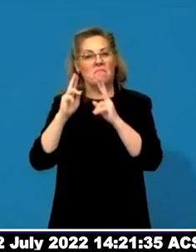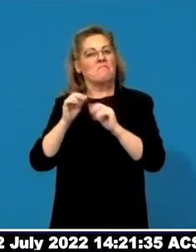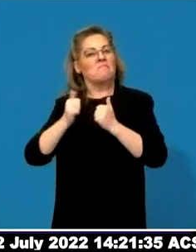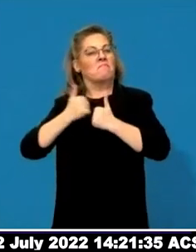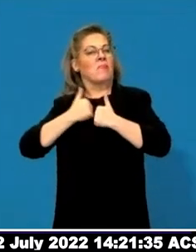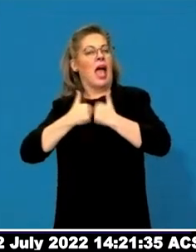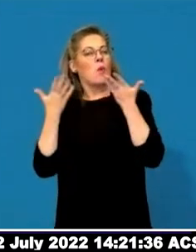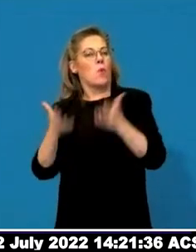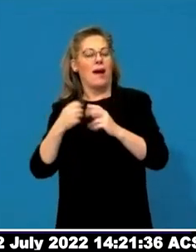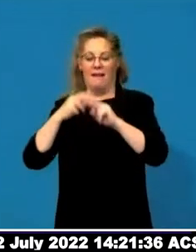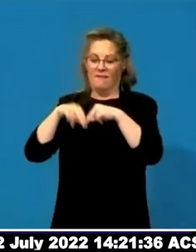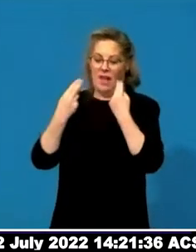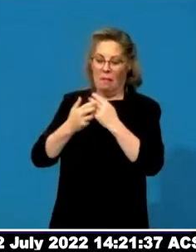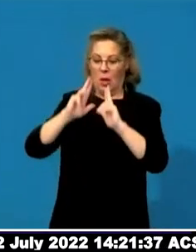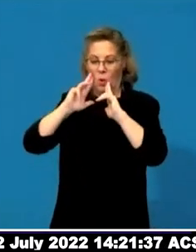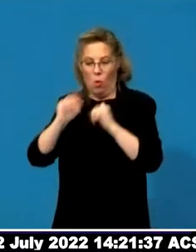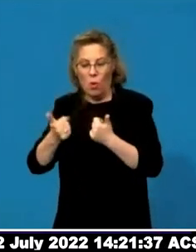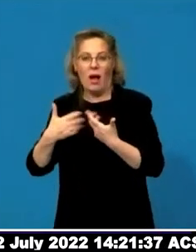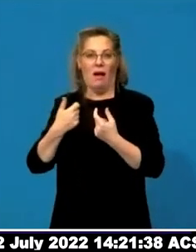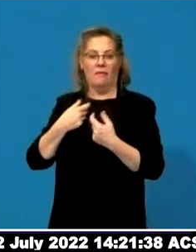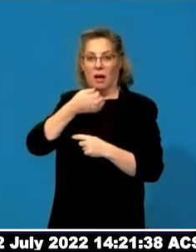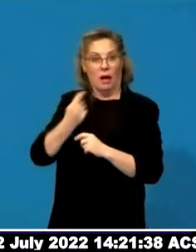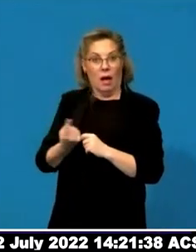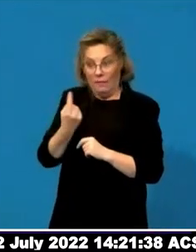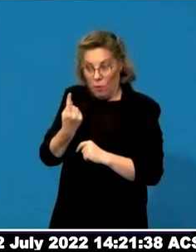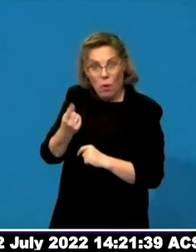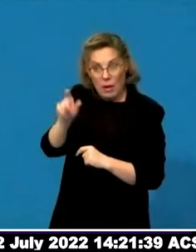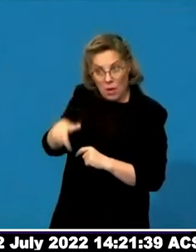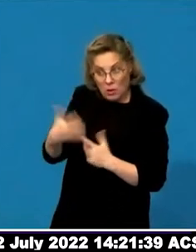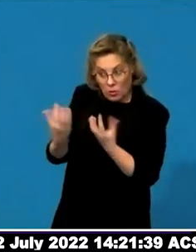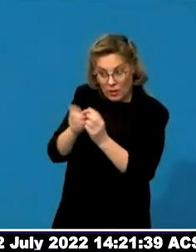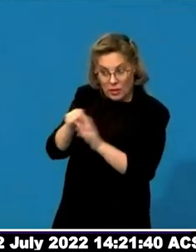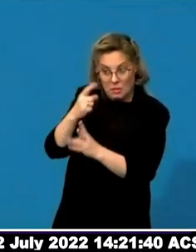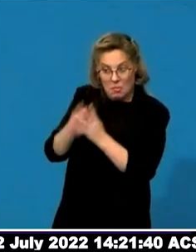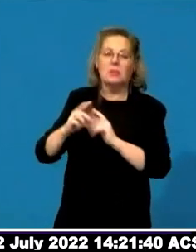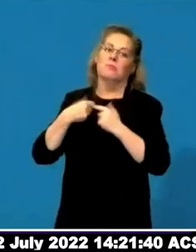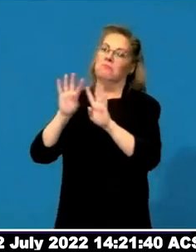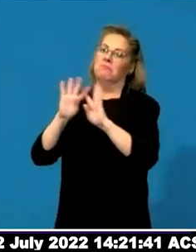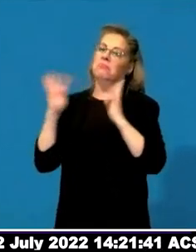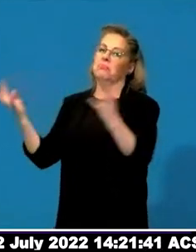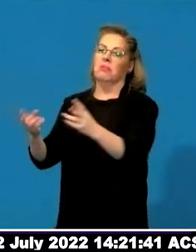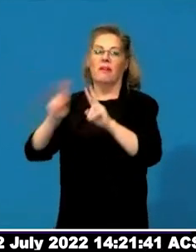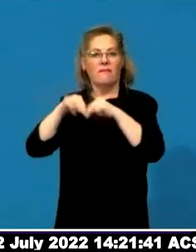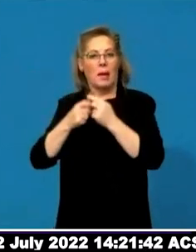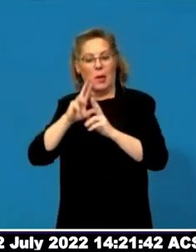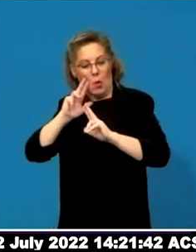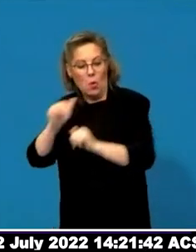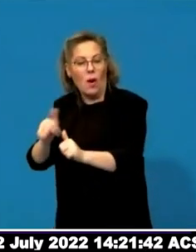then running parallel to anything around like an NDIS system on -